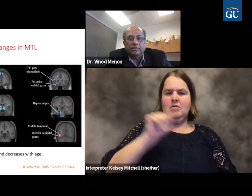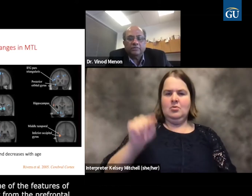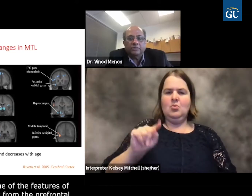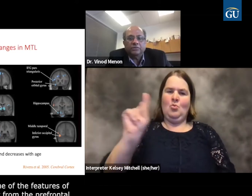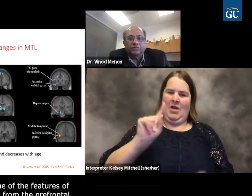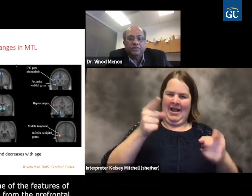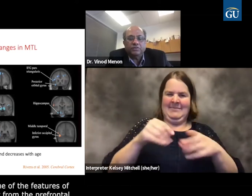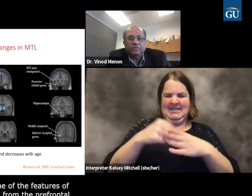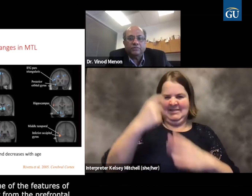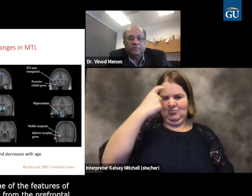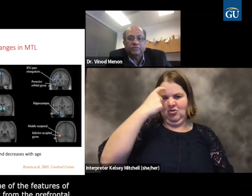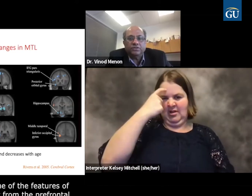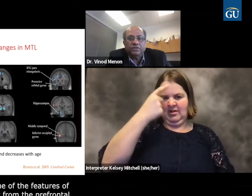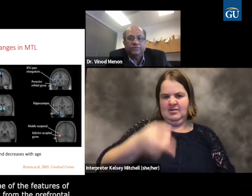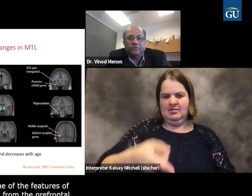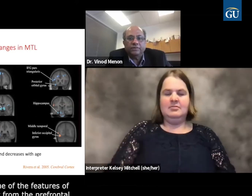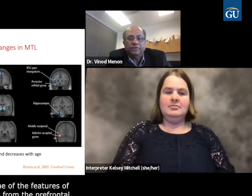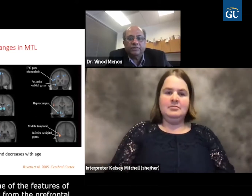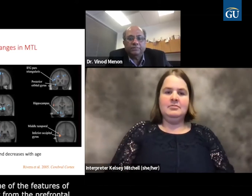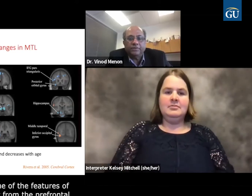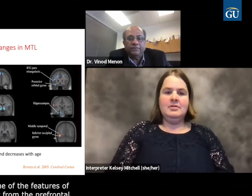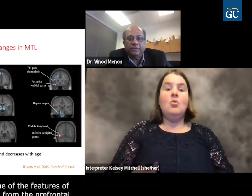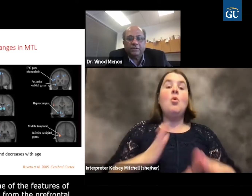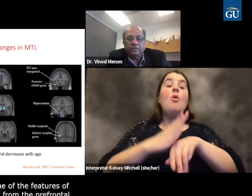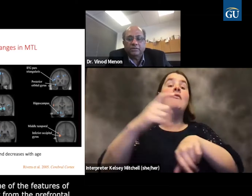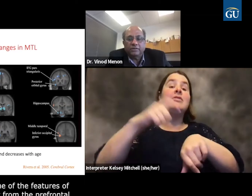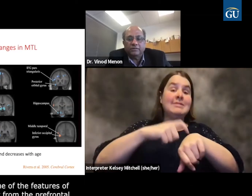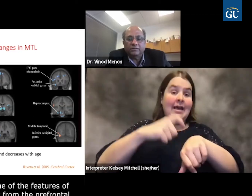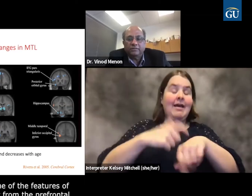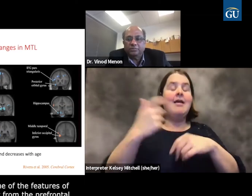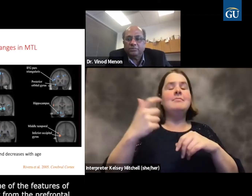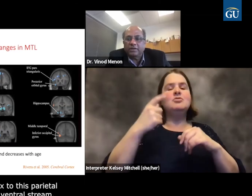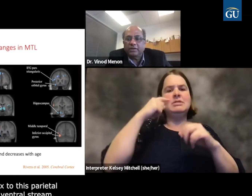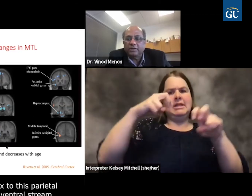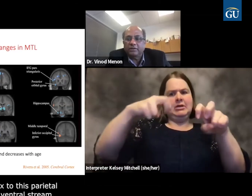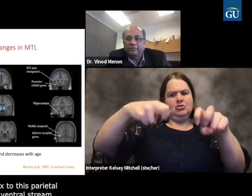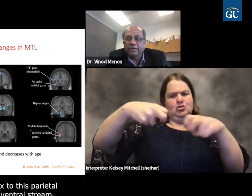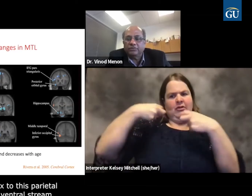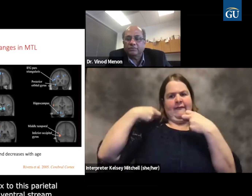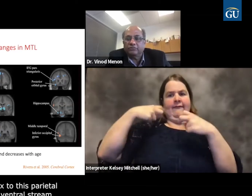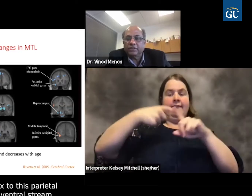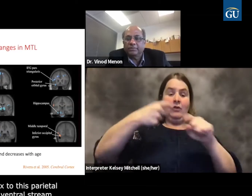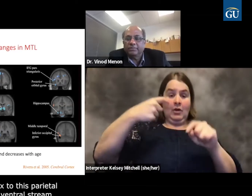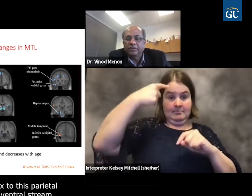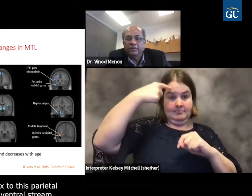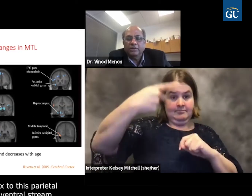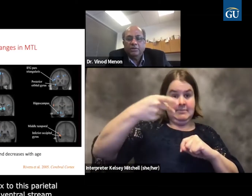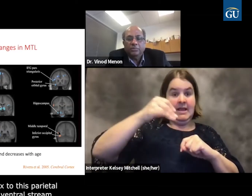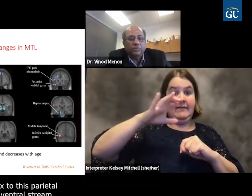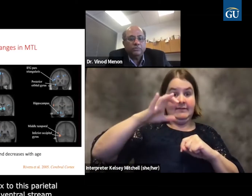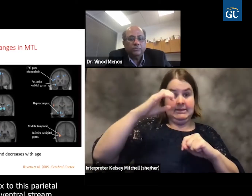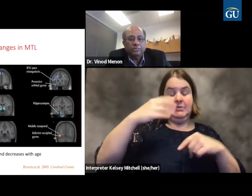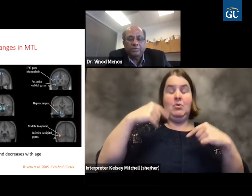and some of the features of this shift from the prefrontal cortex to these parietal